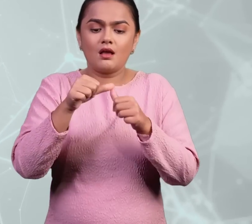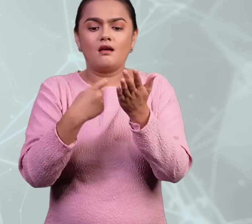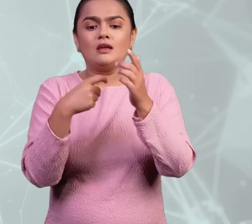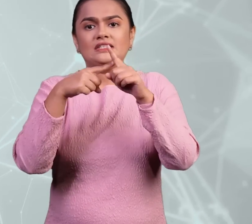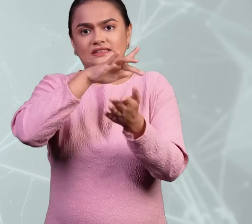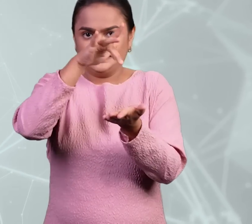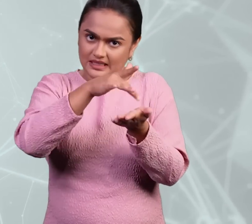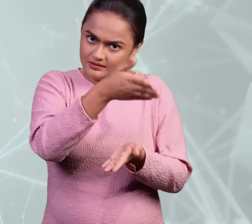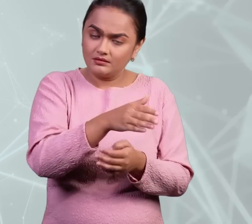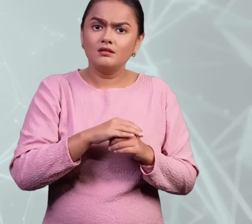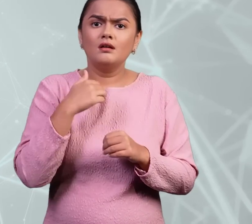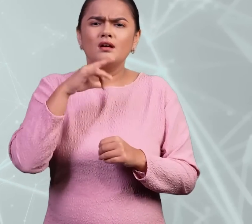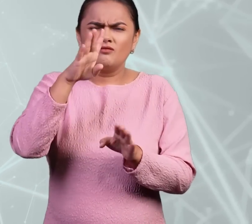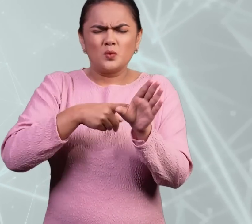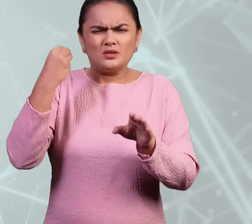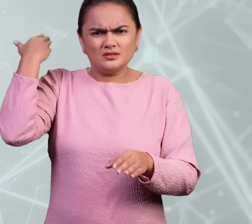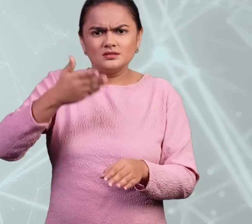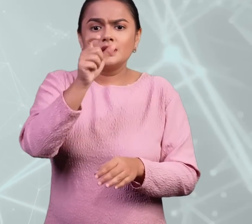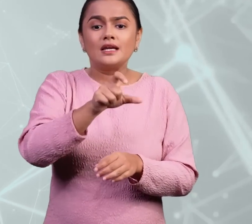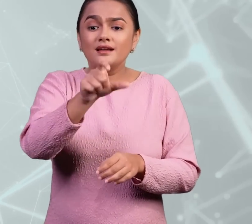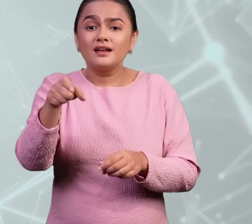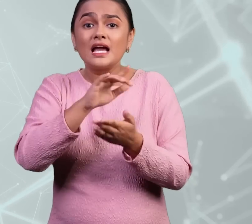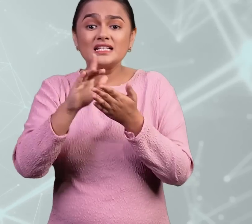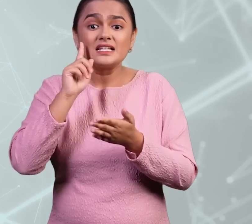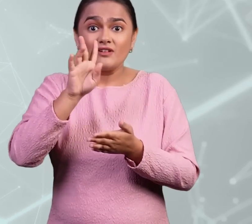I have been treating HIV/AIDS patients for the past 14 years.